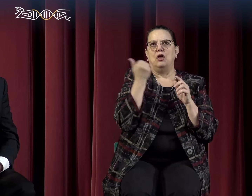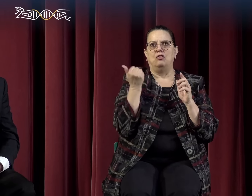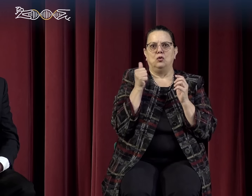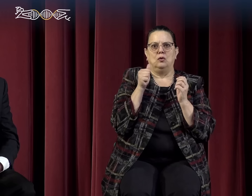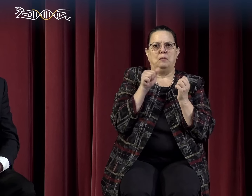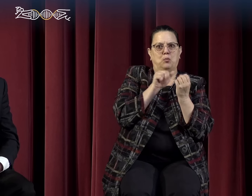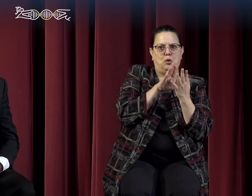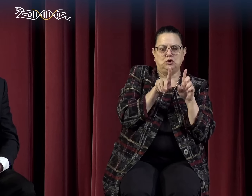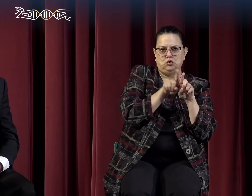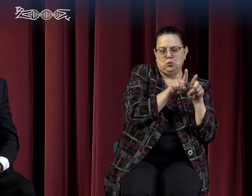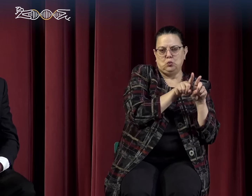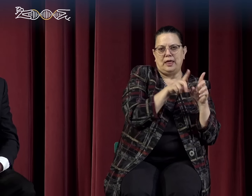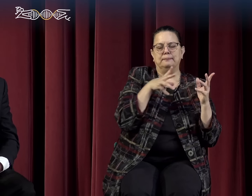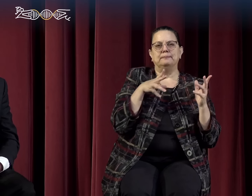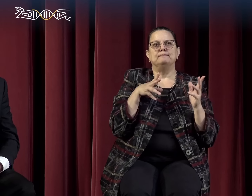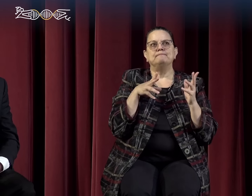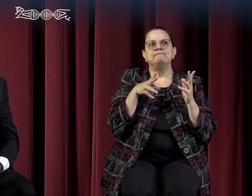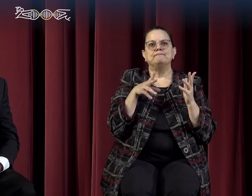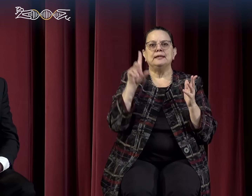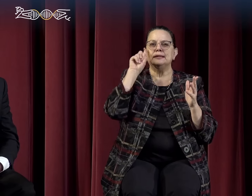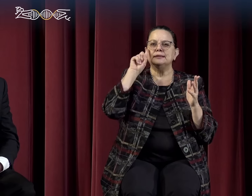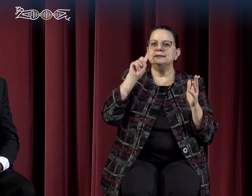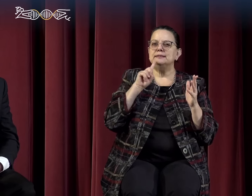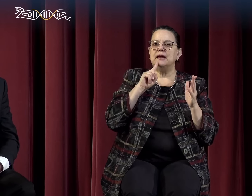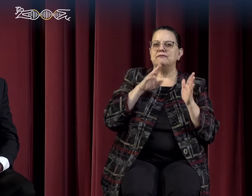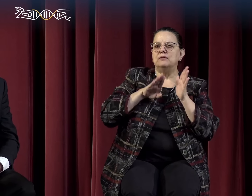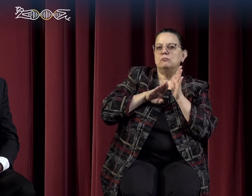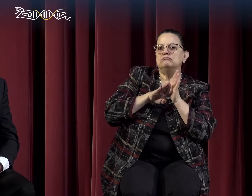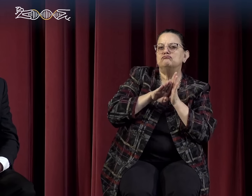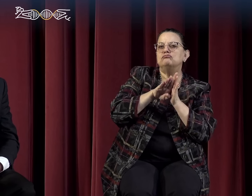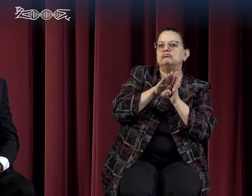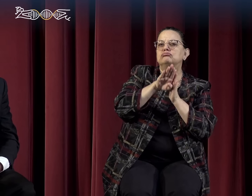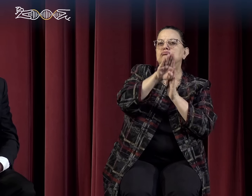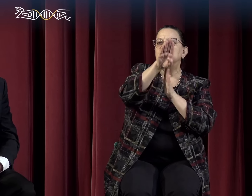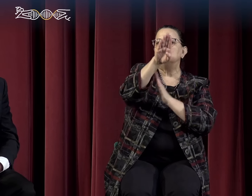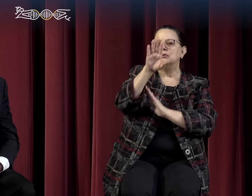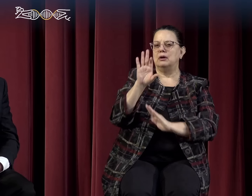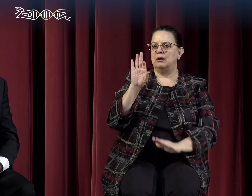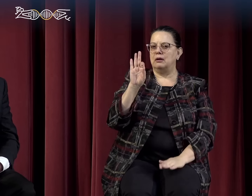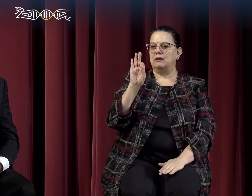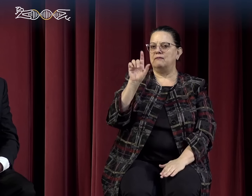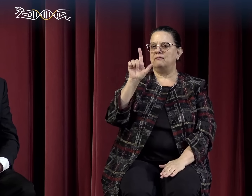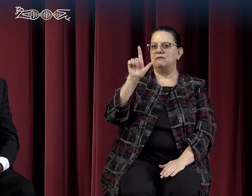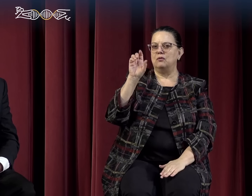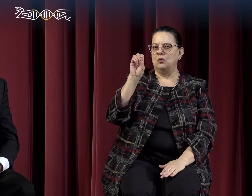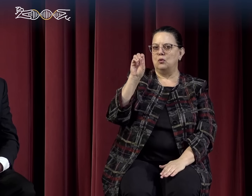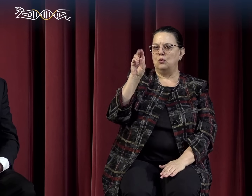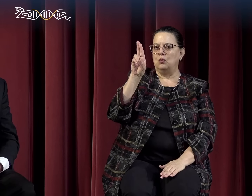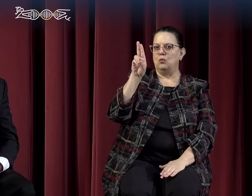of Deaf gain. There are other approaches along these lines as well the